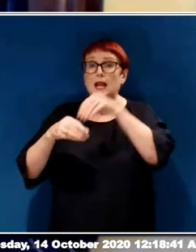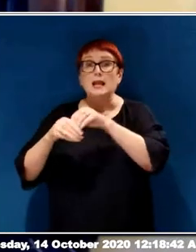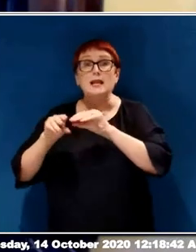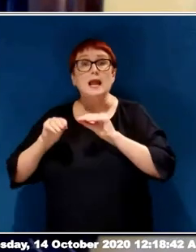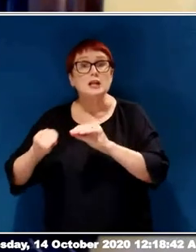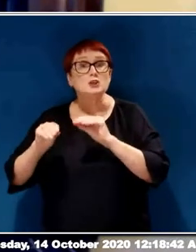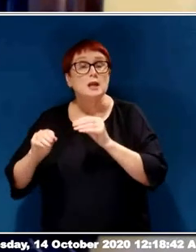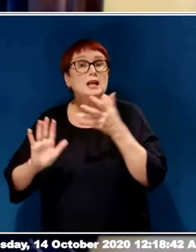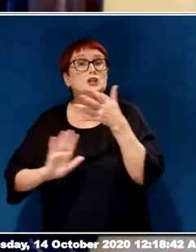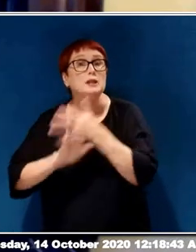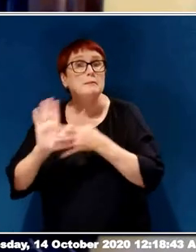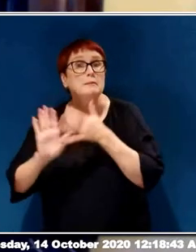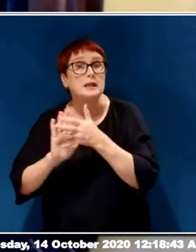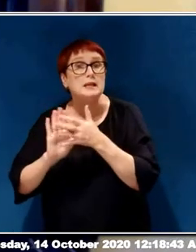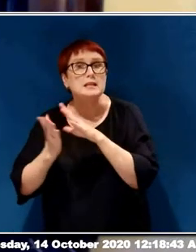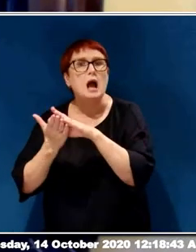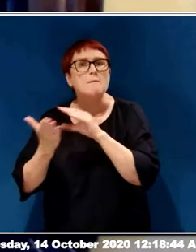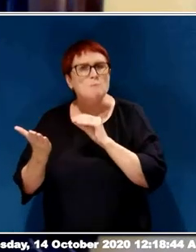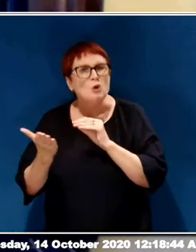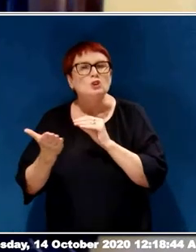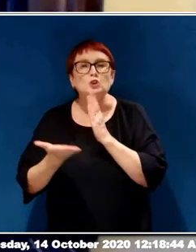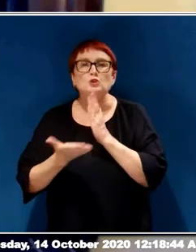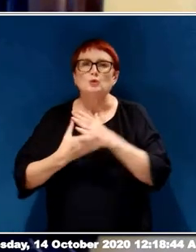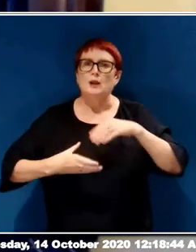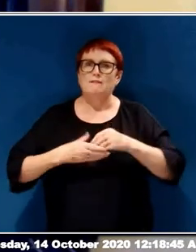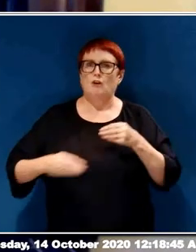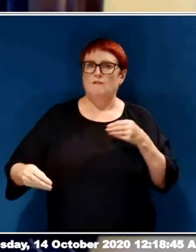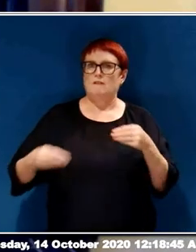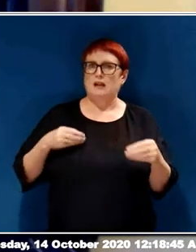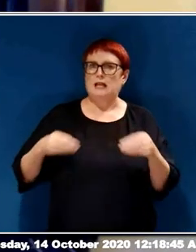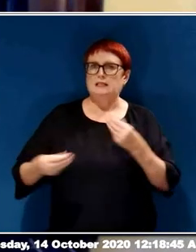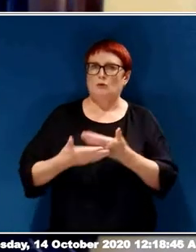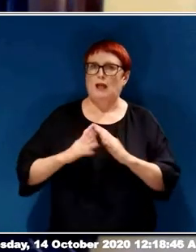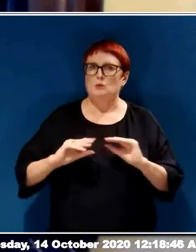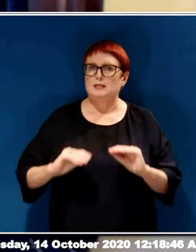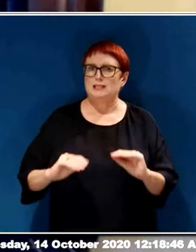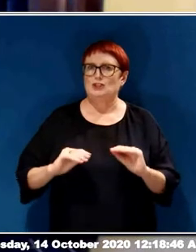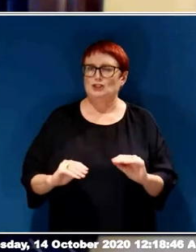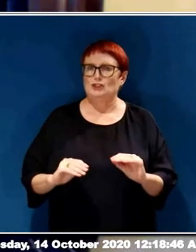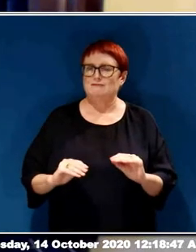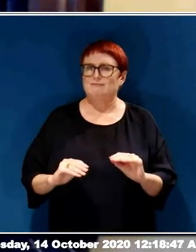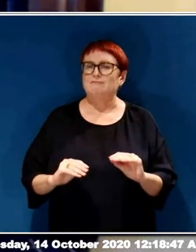teaching practice. It's typically understood to be something that teachers do in